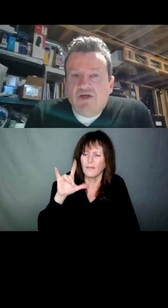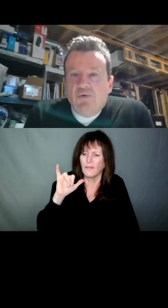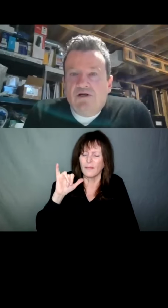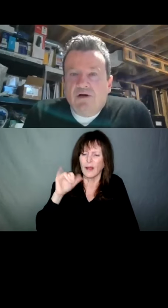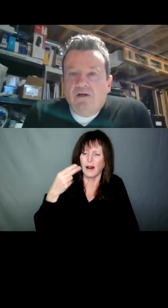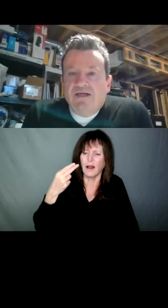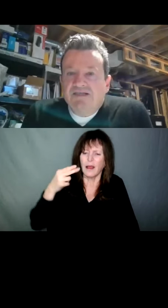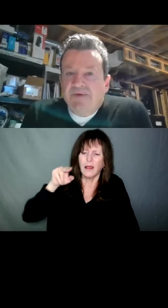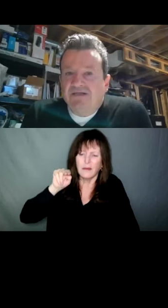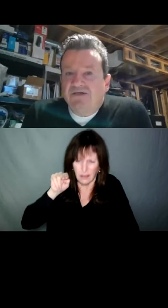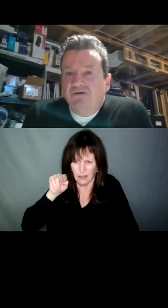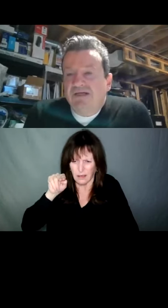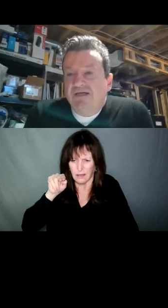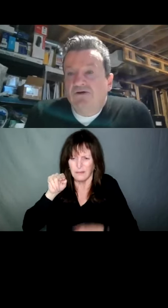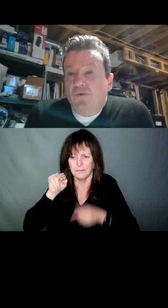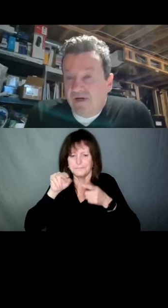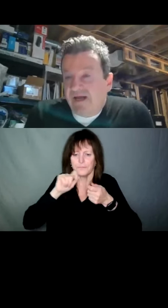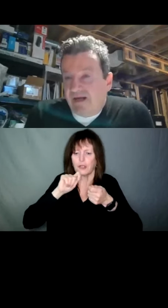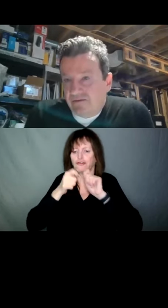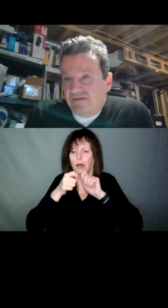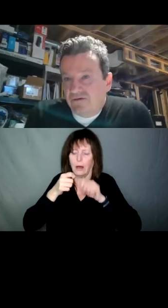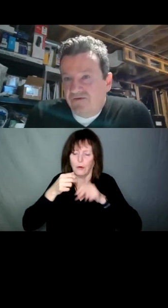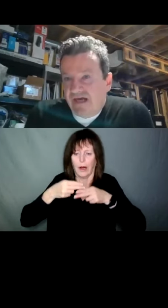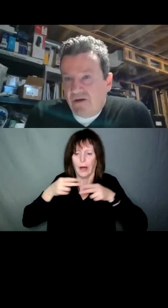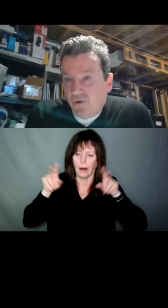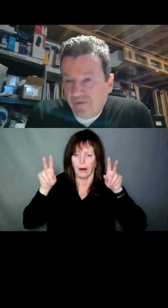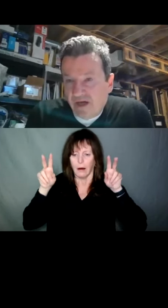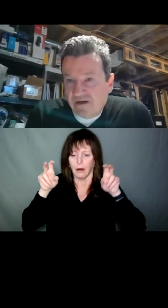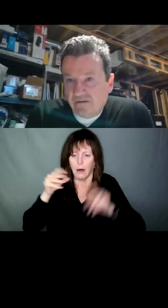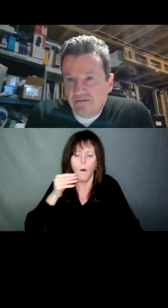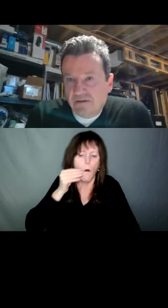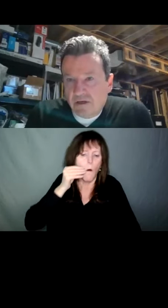If you are receiving home care services